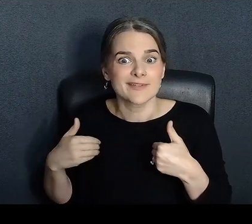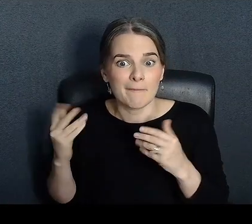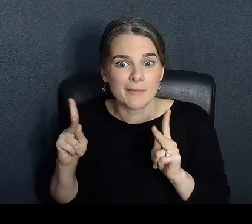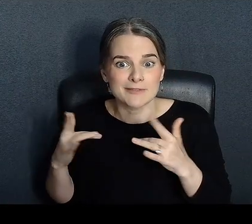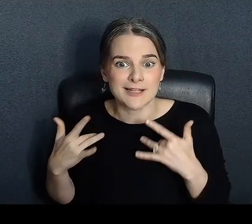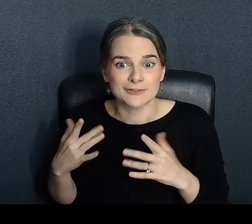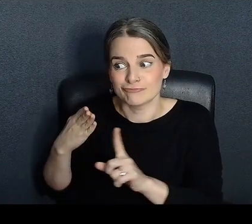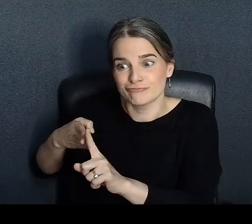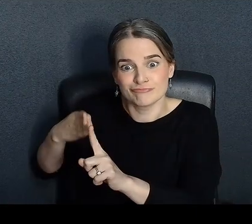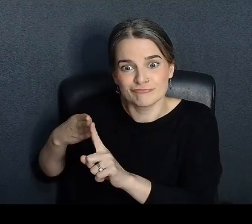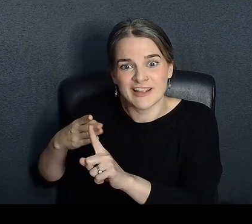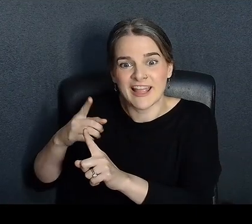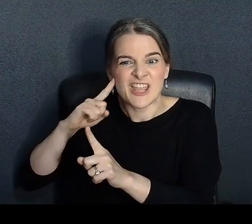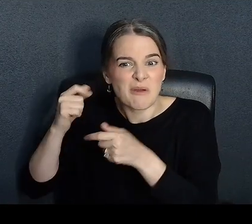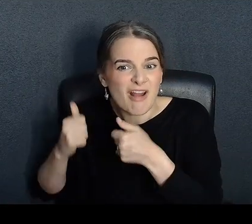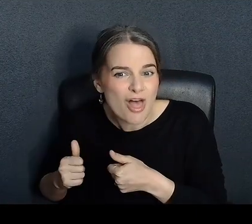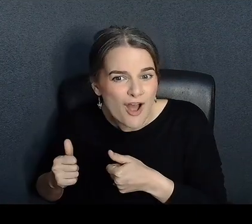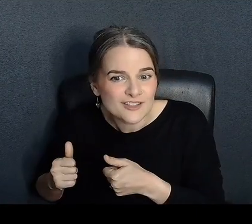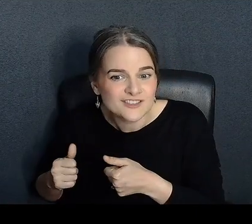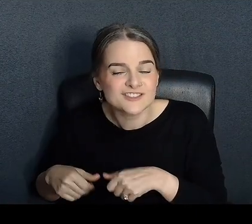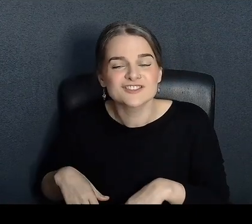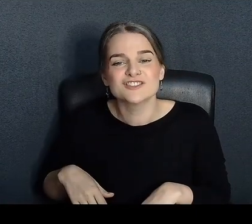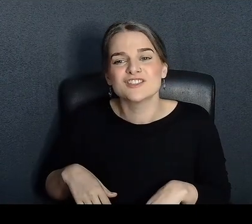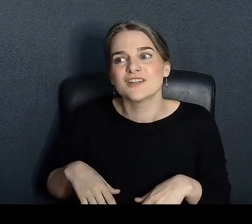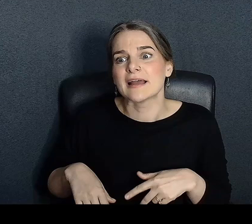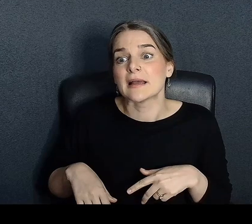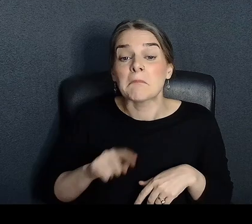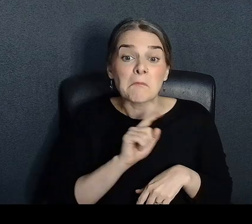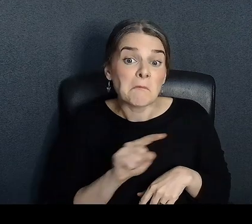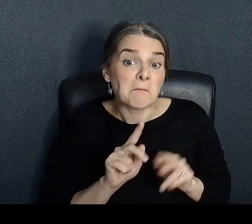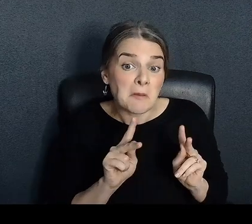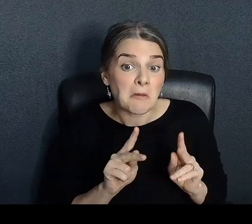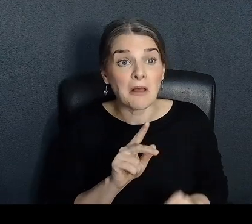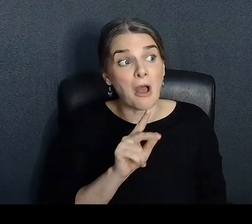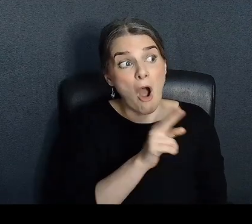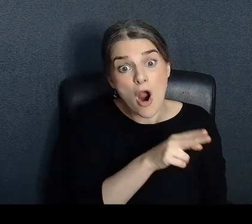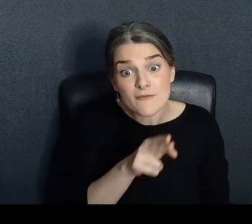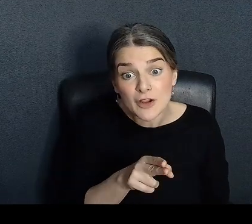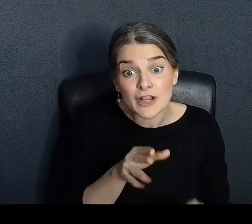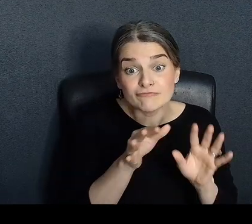Some folks use hard of hearing. Some folks use hearing disability.